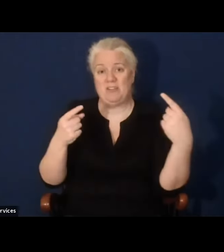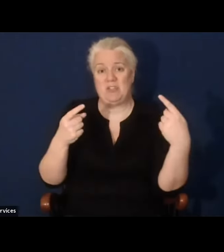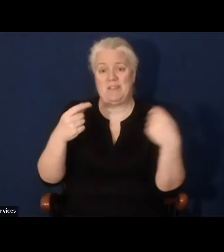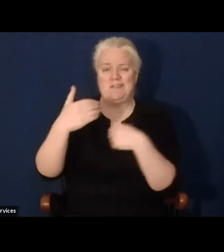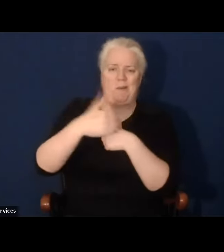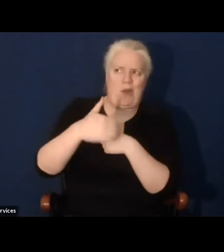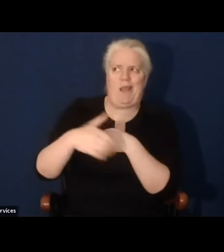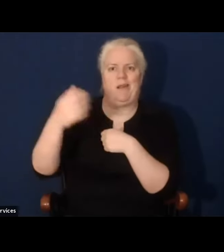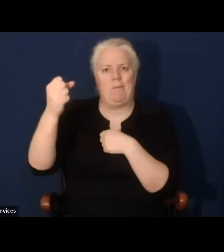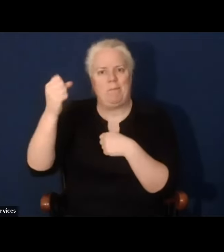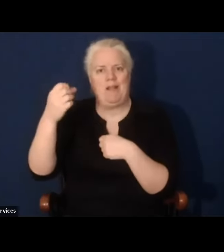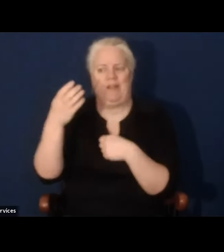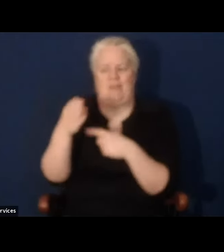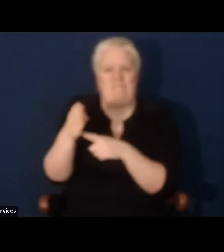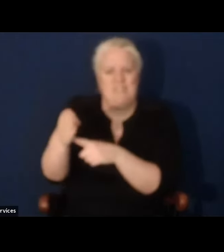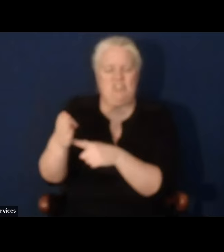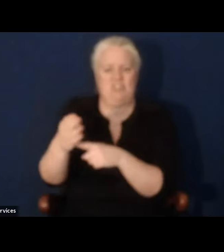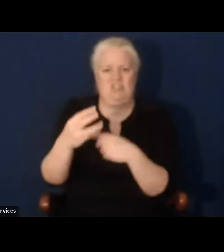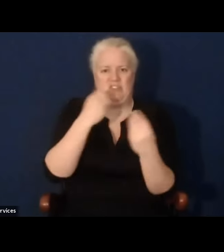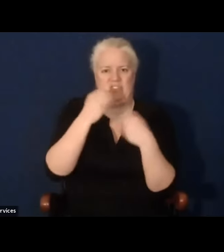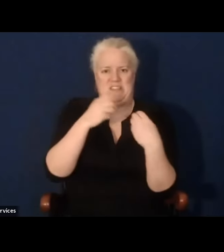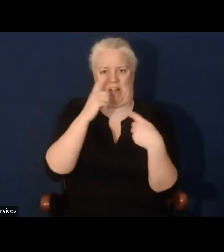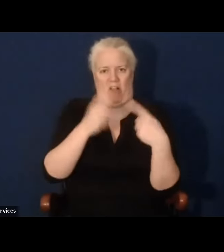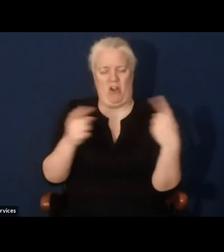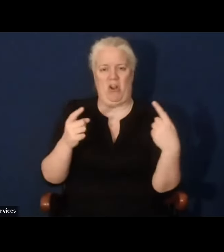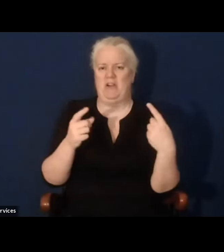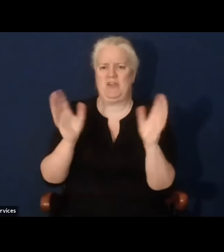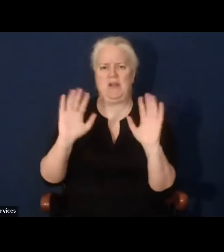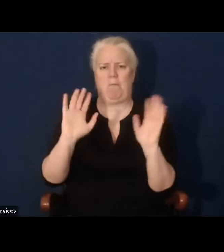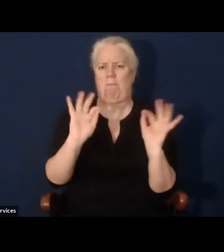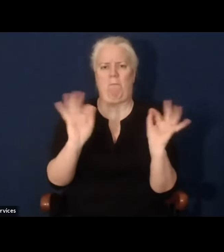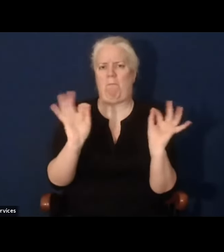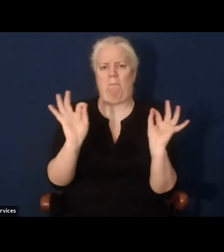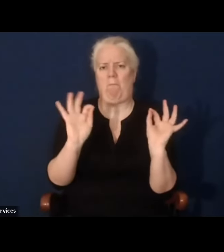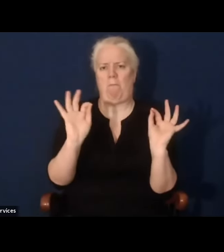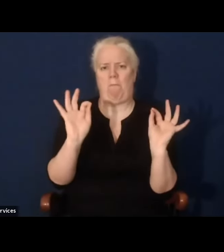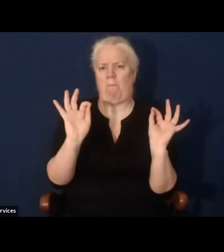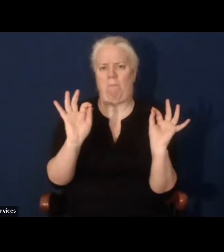This vaccine does not contain eggs. If you are allergic to eggs or to any food-related allergies, it is not a problem for this vaccine. The only people who should be bothered are those who have had allergic reaction to a vaccine in the past. This vaccine does not use eggs because it didn't have to culture any virus. not a problem for this vaccine. The only people who should be bothered are those who have had allergic reaction to a vaccine in the past. This vaccine does not use eggs because it didn't have to culture any virus.